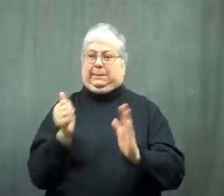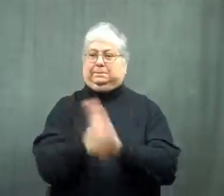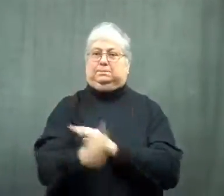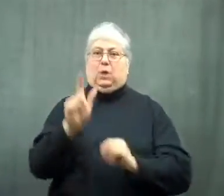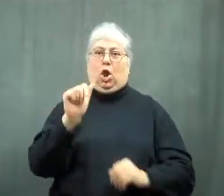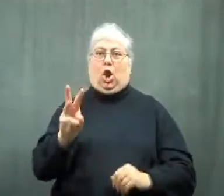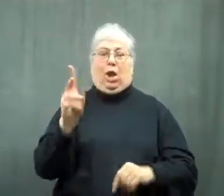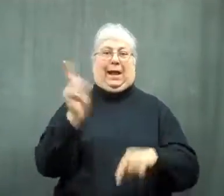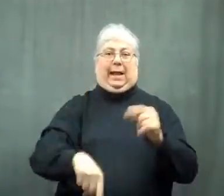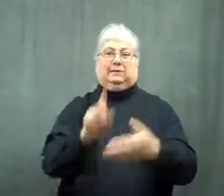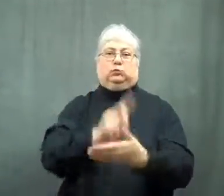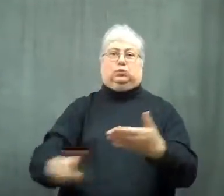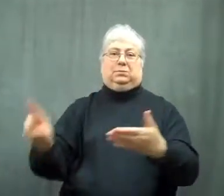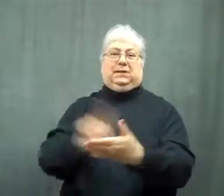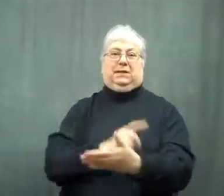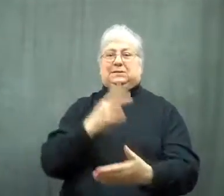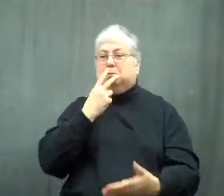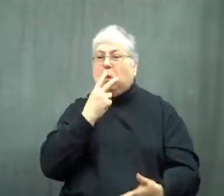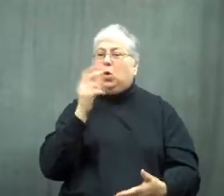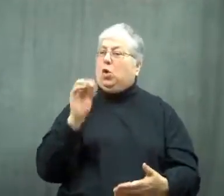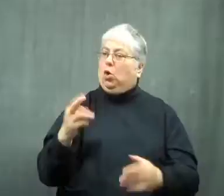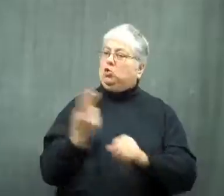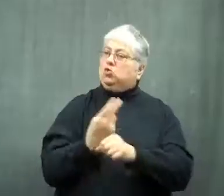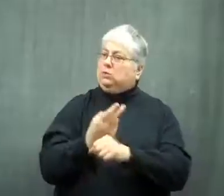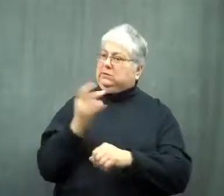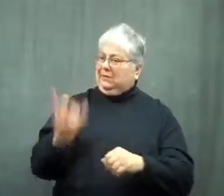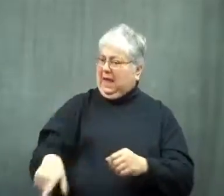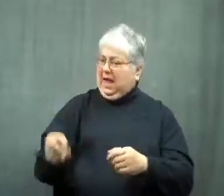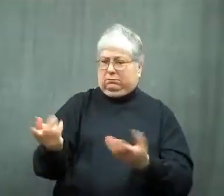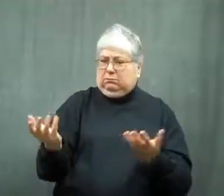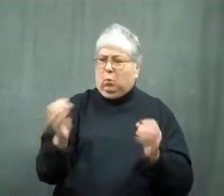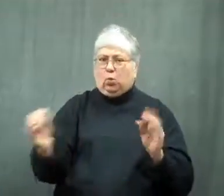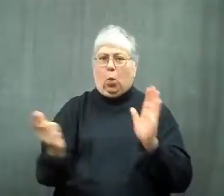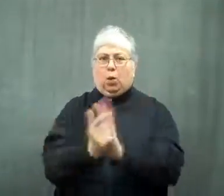passed laws prohibiting discrimination against smokers or those who use legal substances.